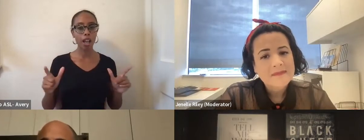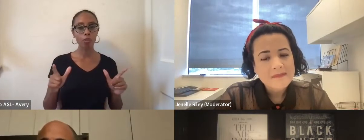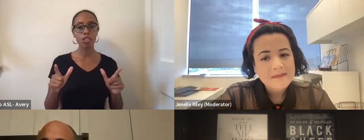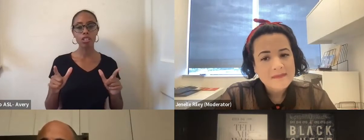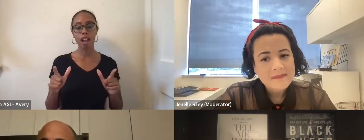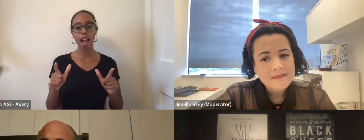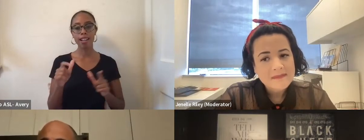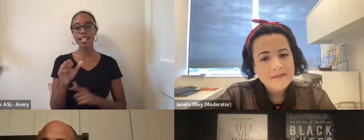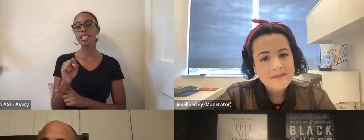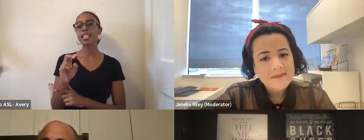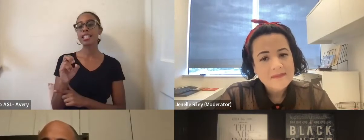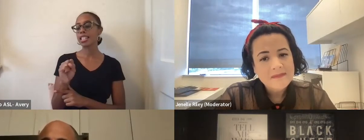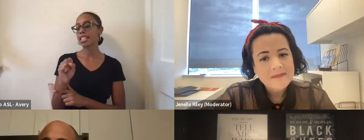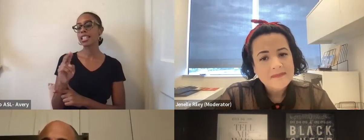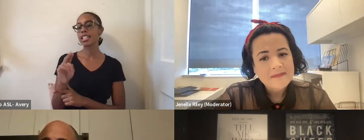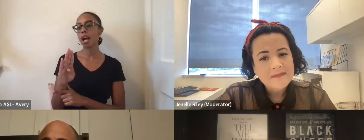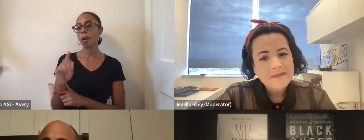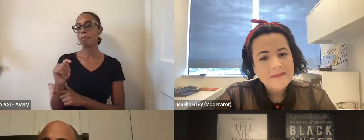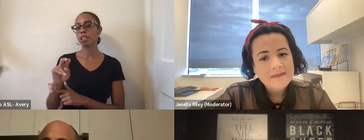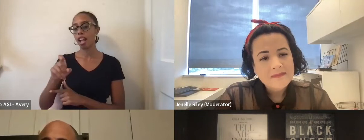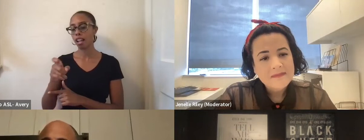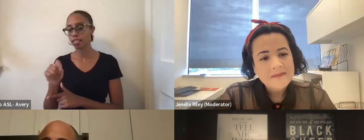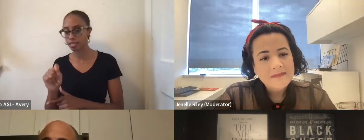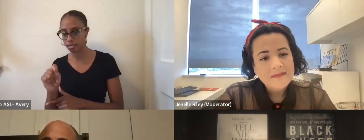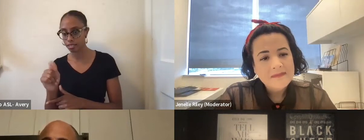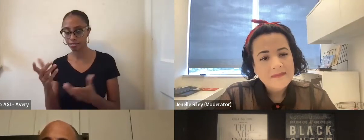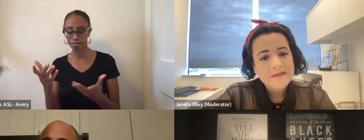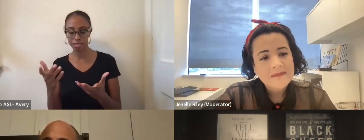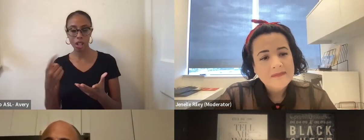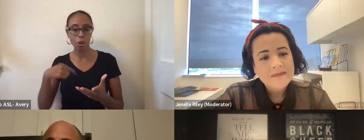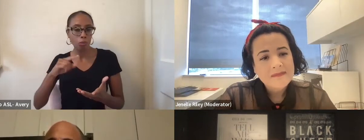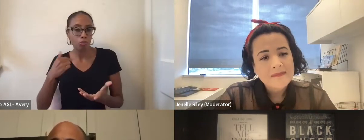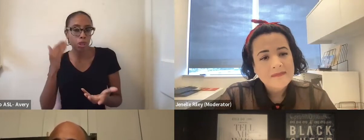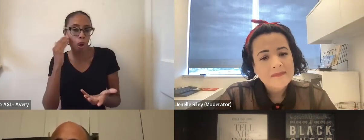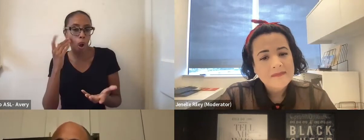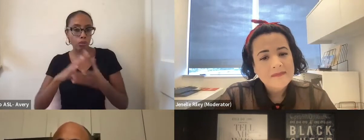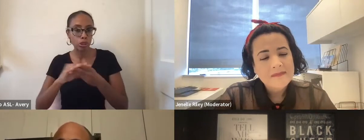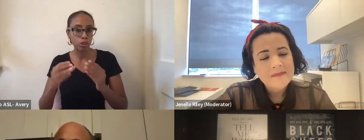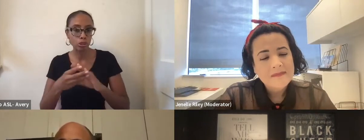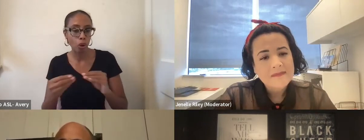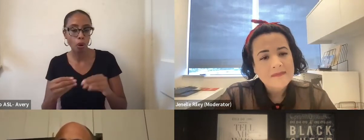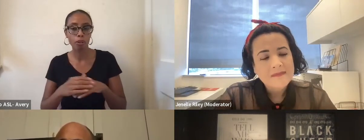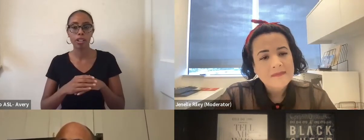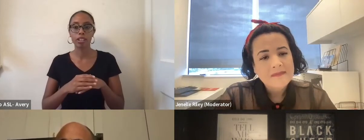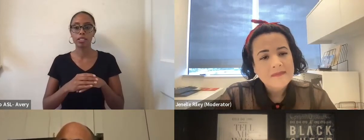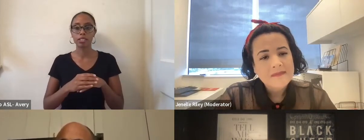We know the story. We know the twists and turns of this archival story which offers a perspective.